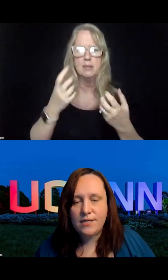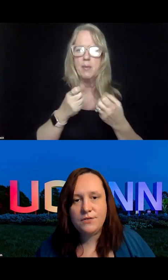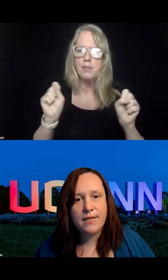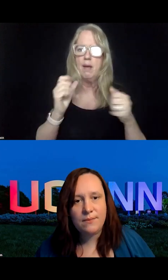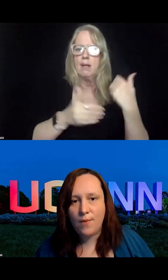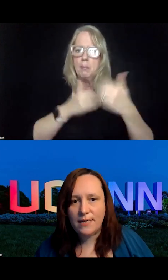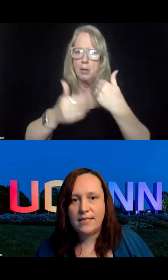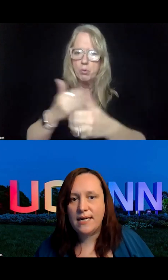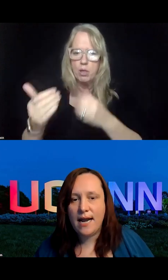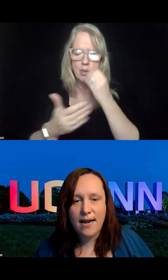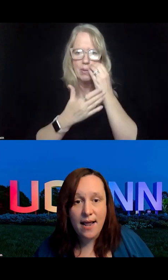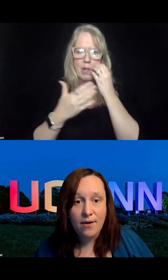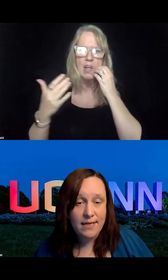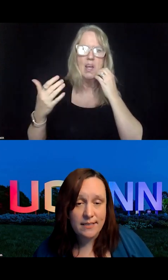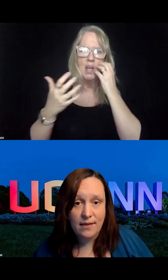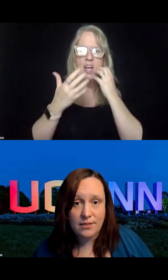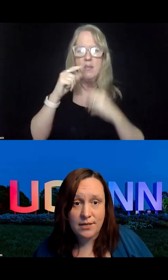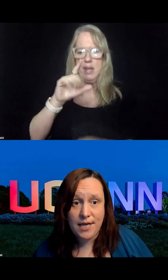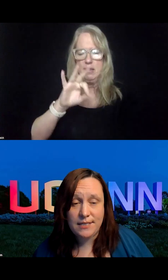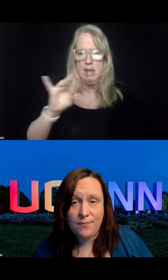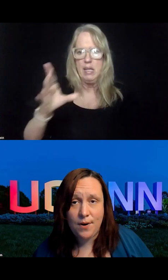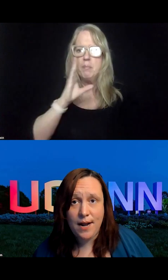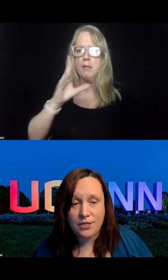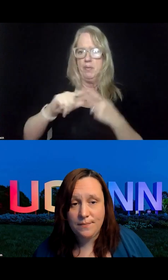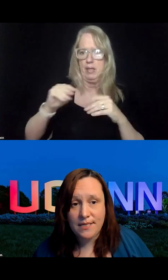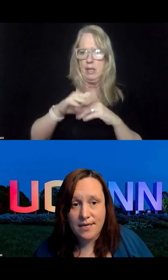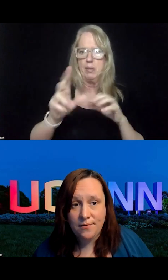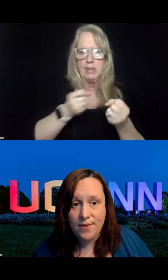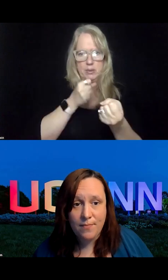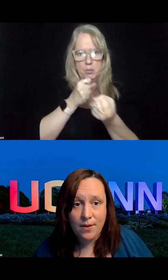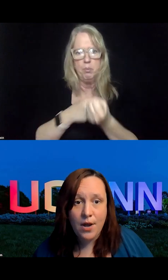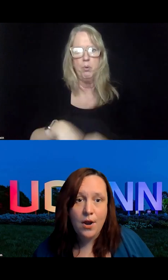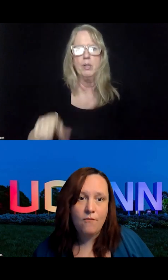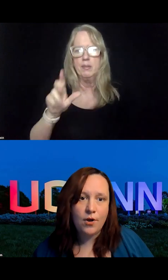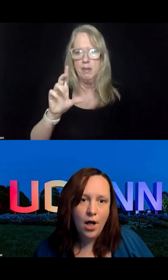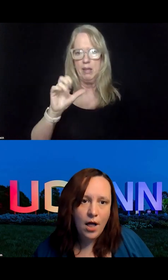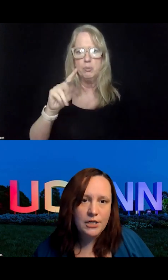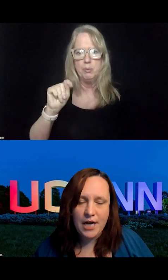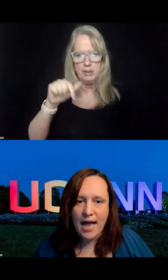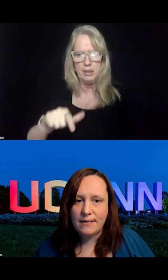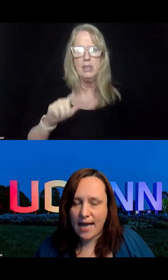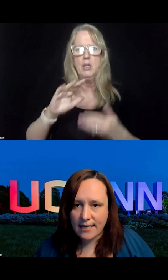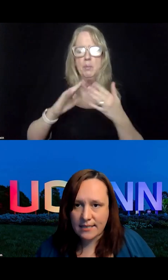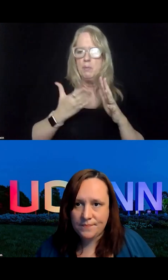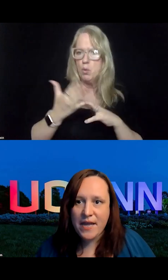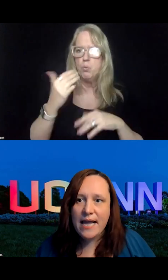THE WAYS THAT 988 CAN SUPPORT LGBTQ PEOPLE OVER CALL, CHAT, TEXT.